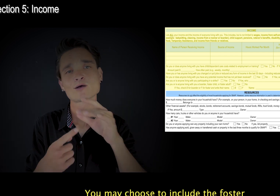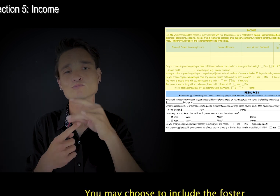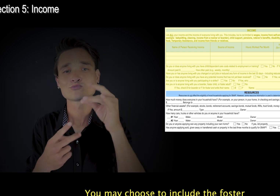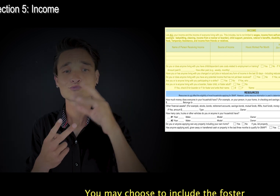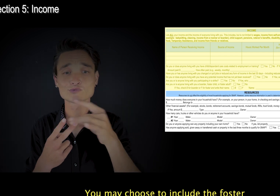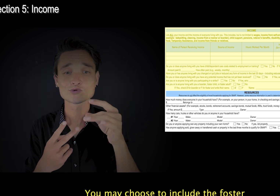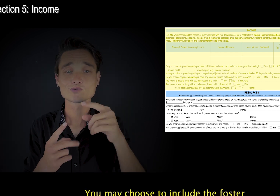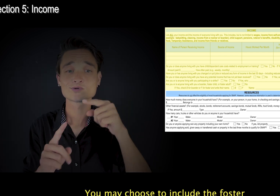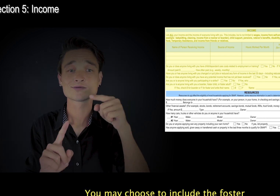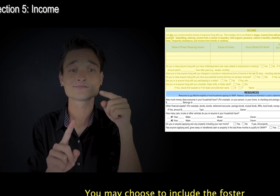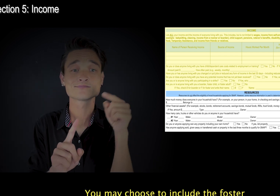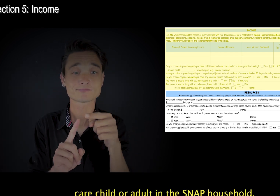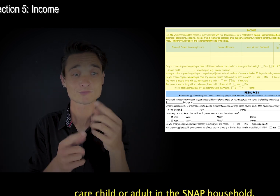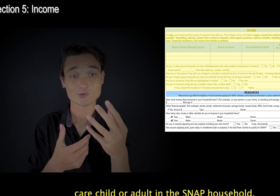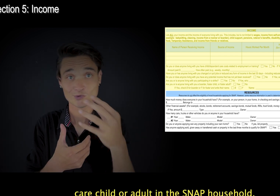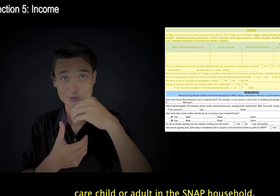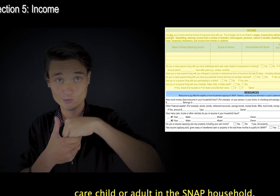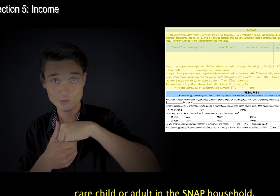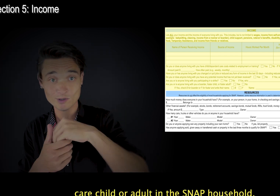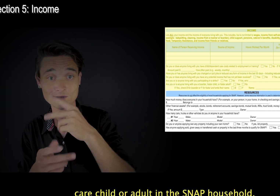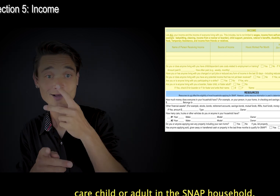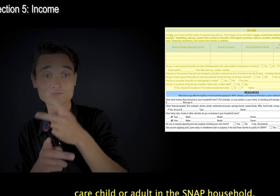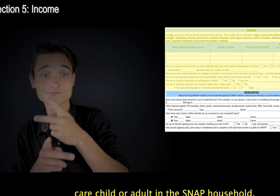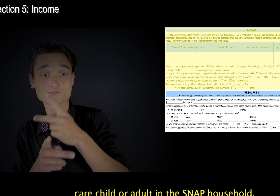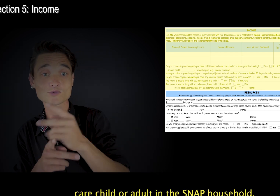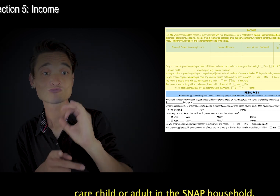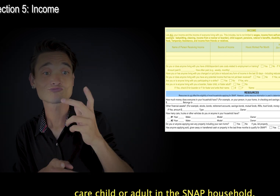You may choose to include the foster care child or adult in the SNAP household.